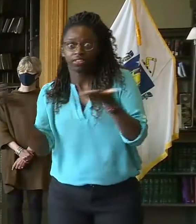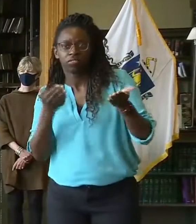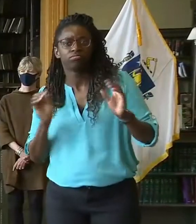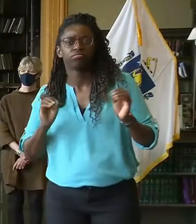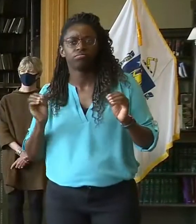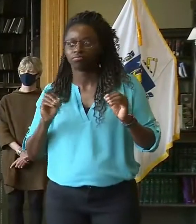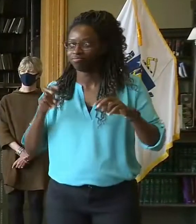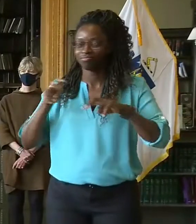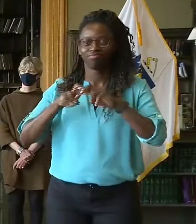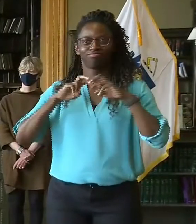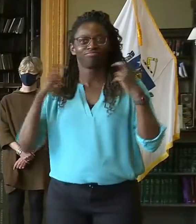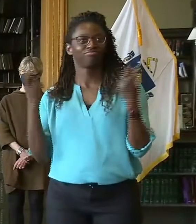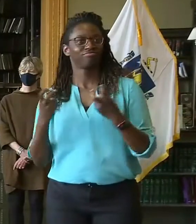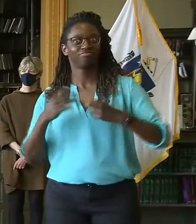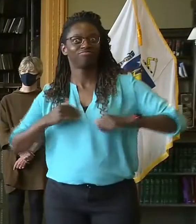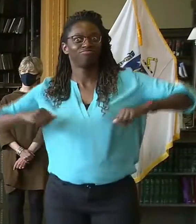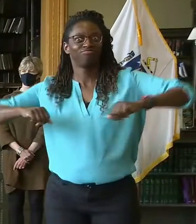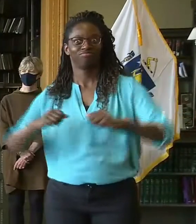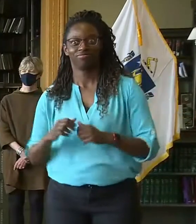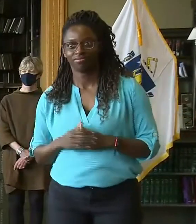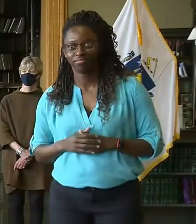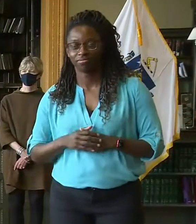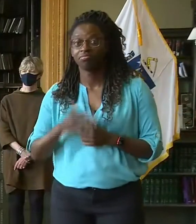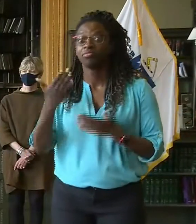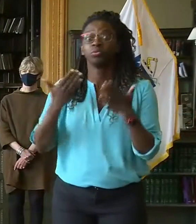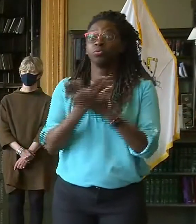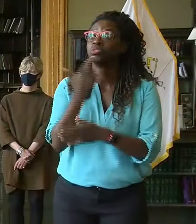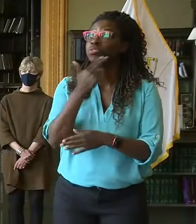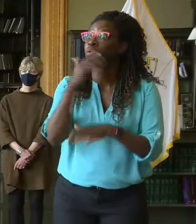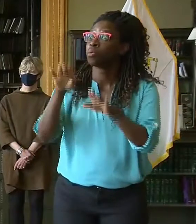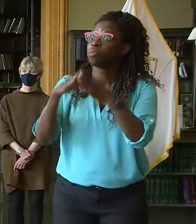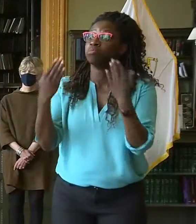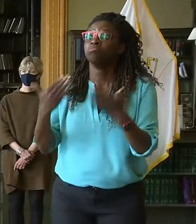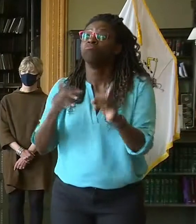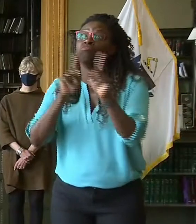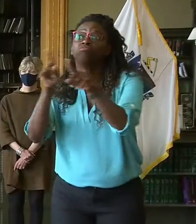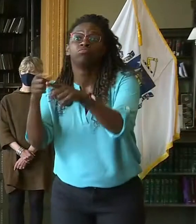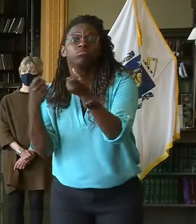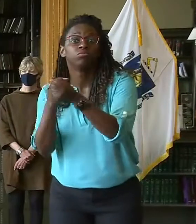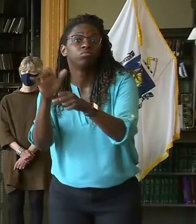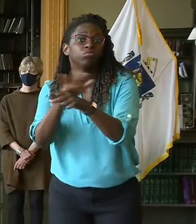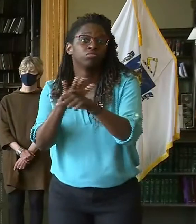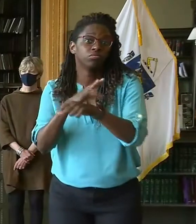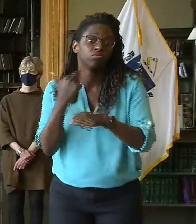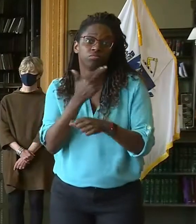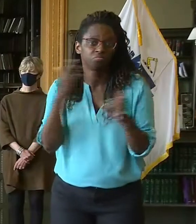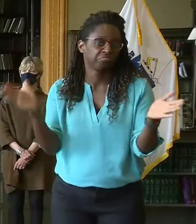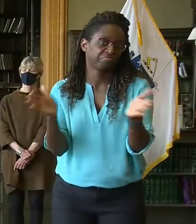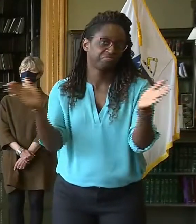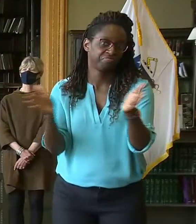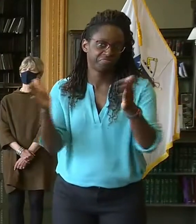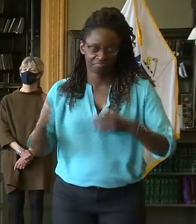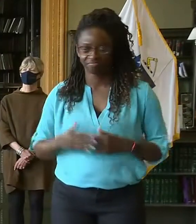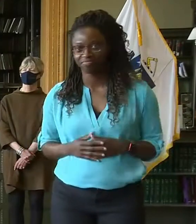TOGETHER IN YOUR USUAL SPOTS OR MAYBE EVEN TRY SOMETHING NEW HAVE TO OFFER THIS SUMMER AND